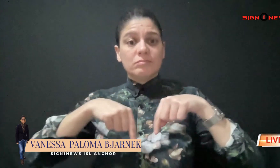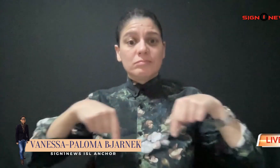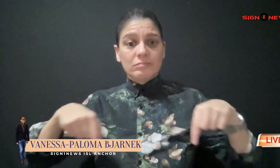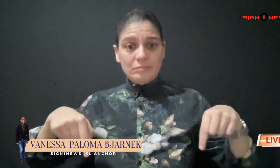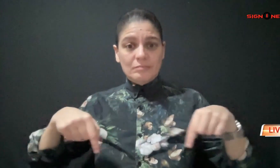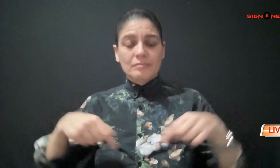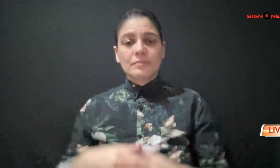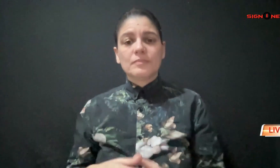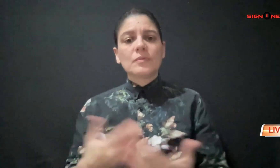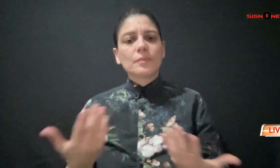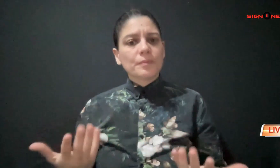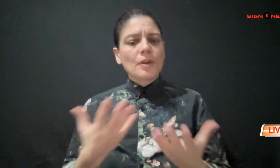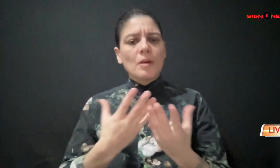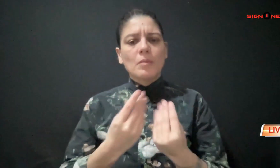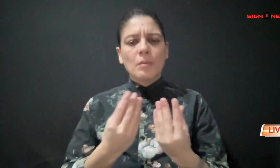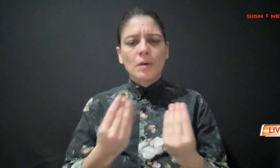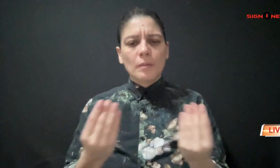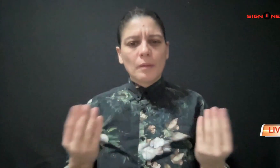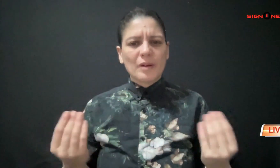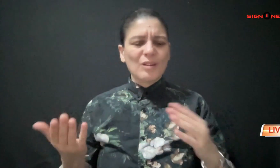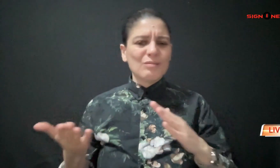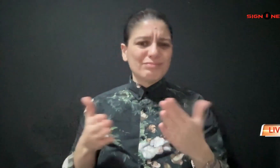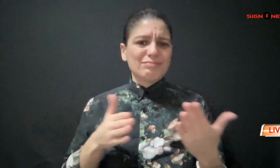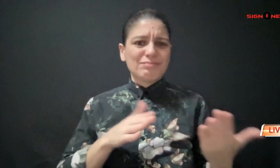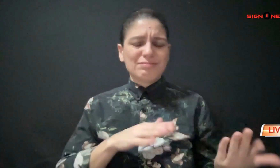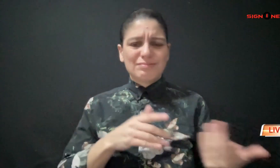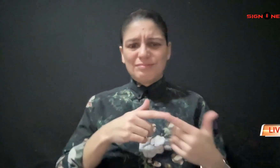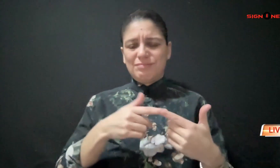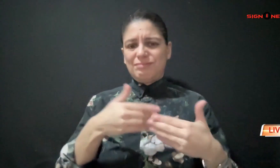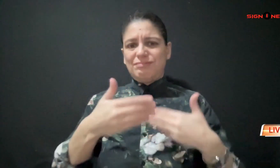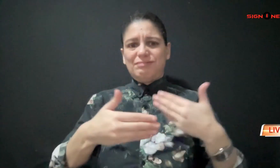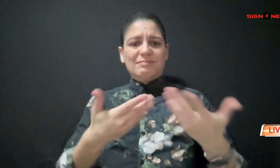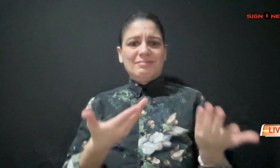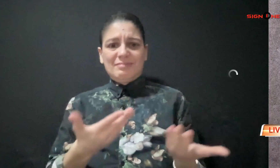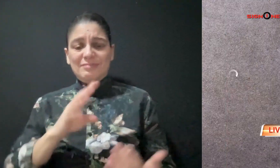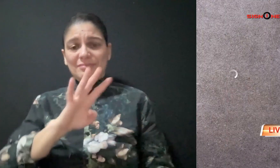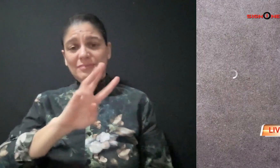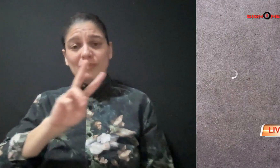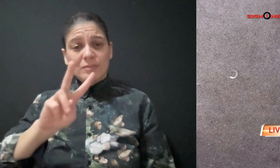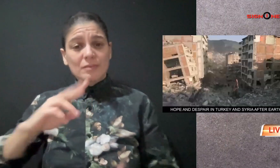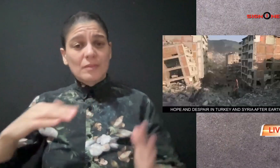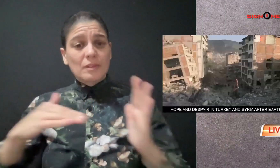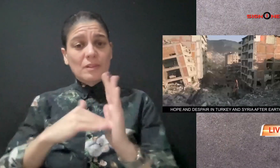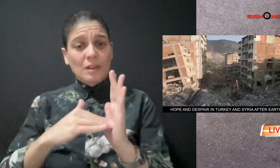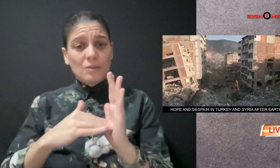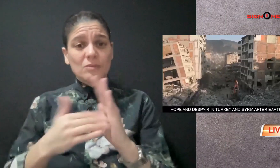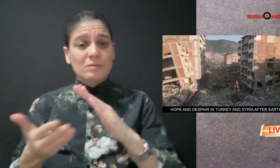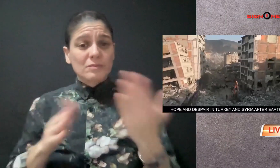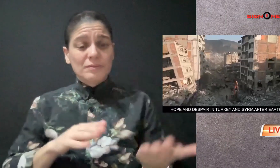comment about this update we may add it at the bottom of the screen the death toll has